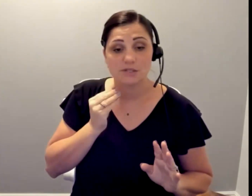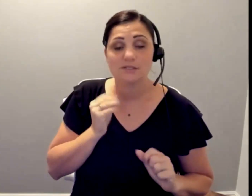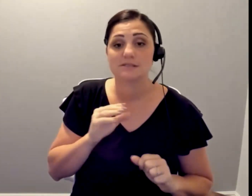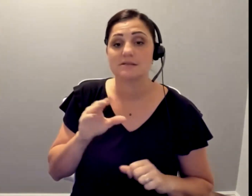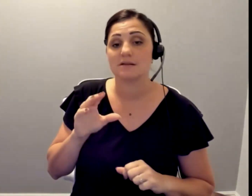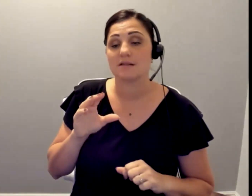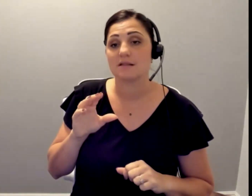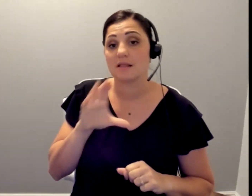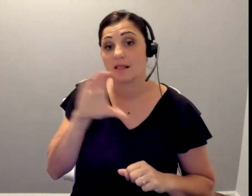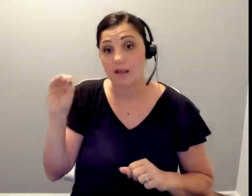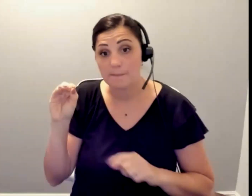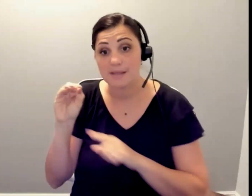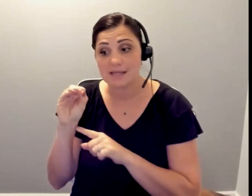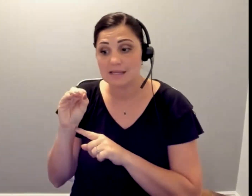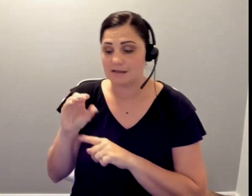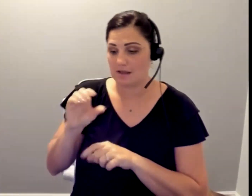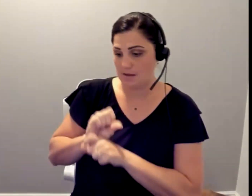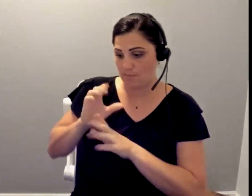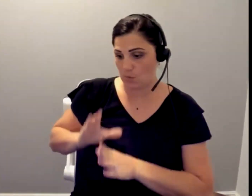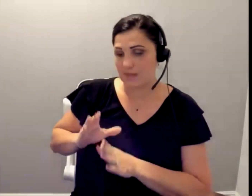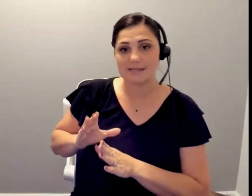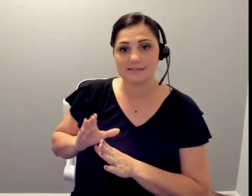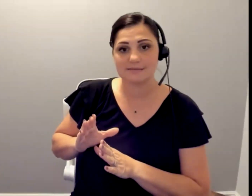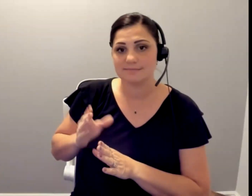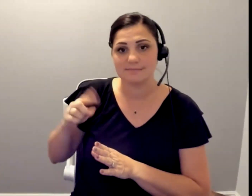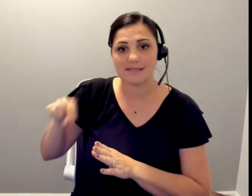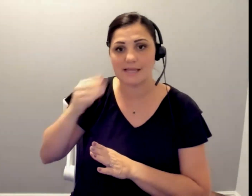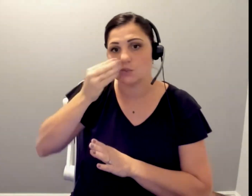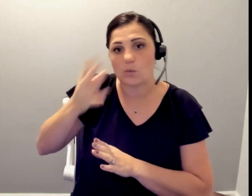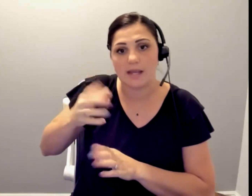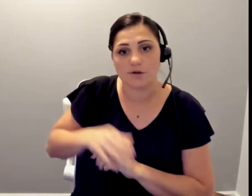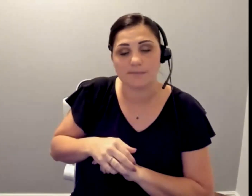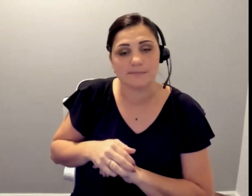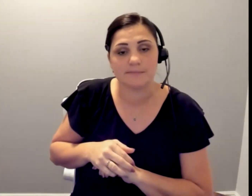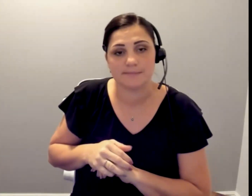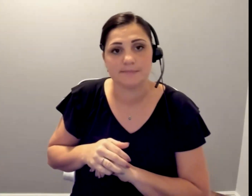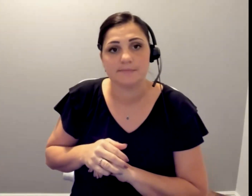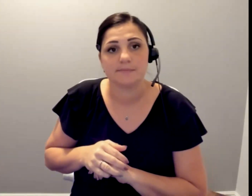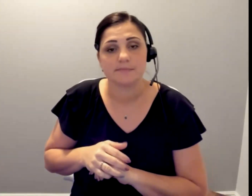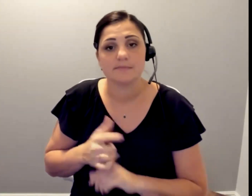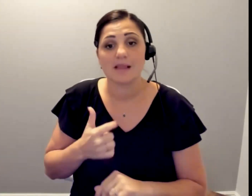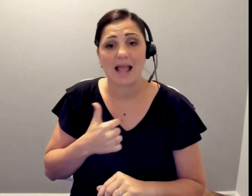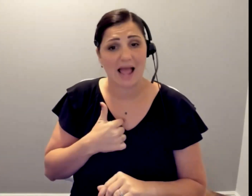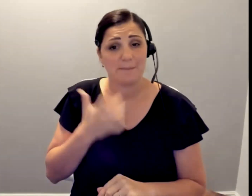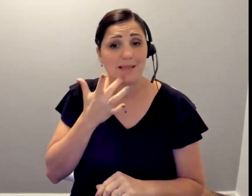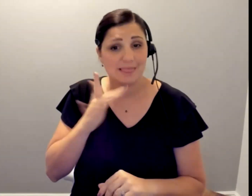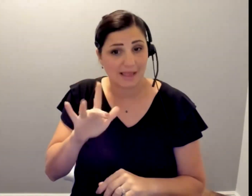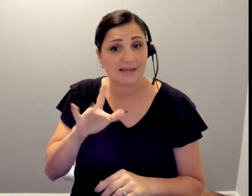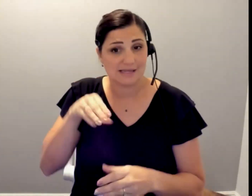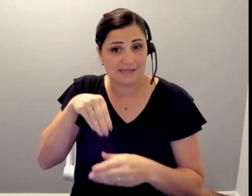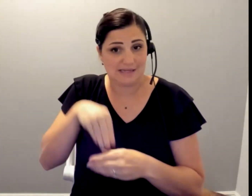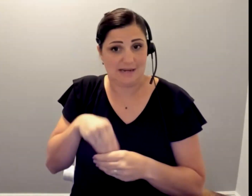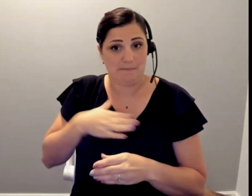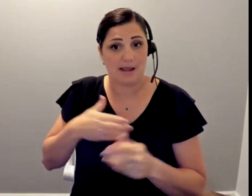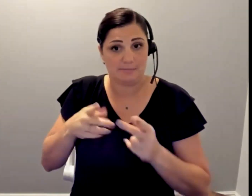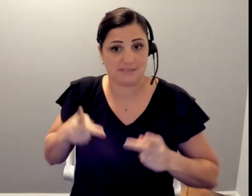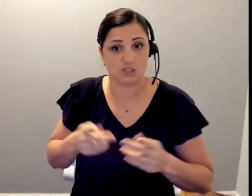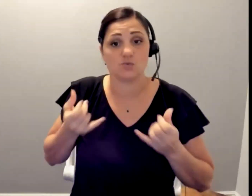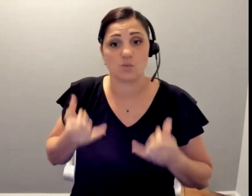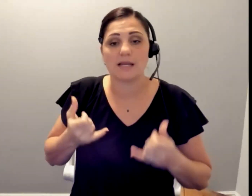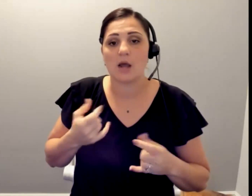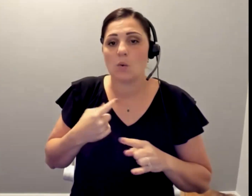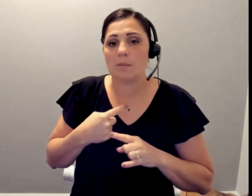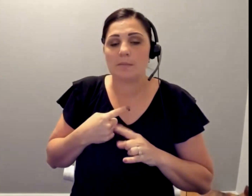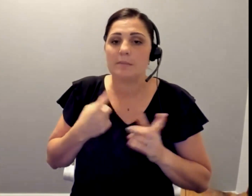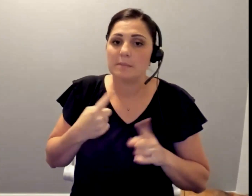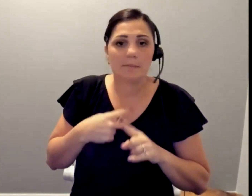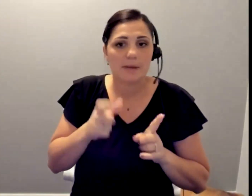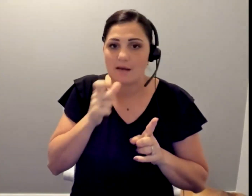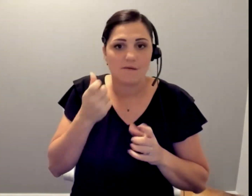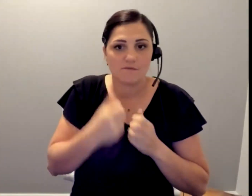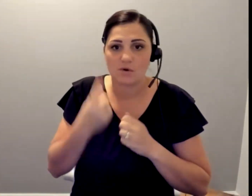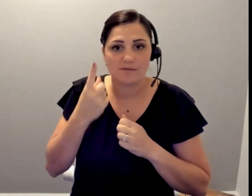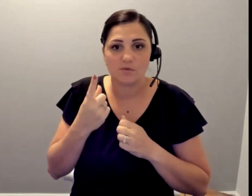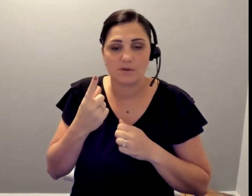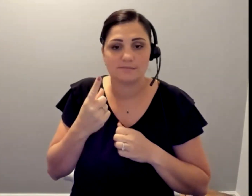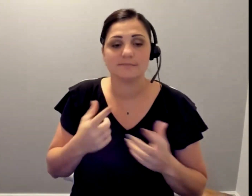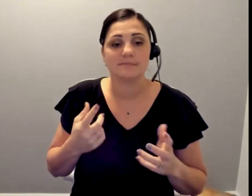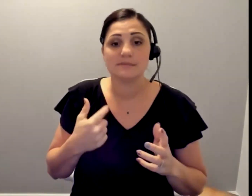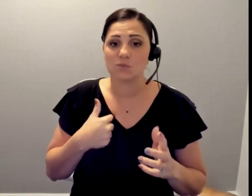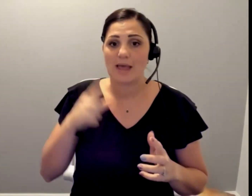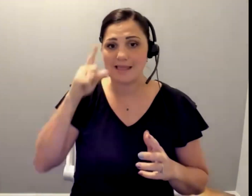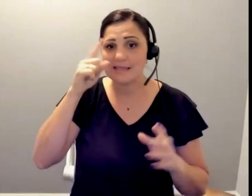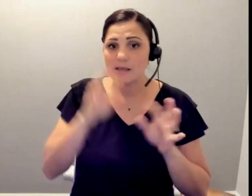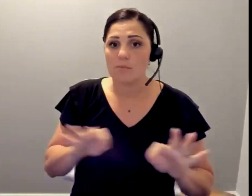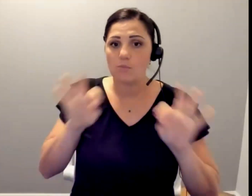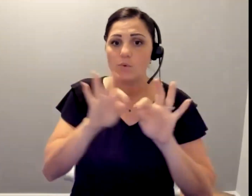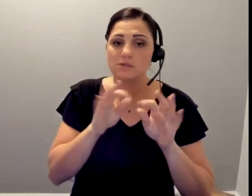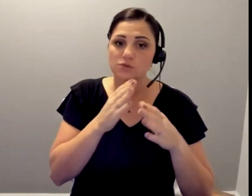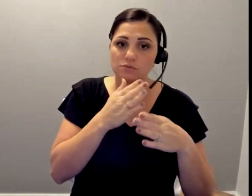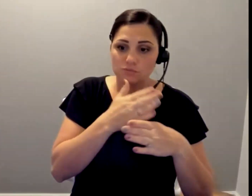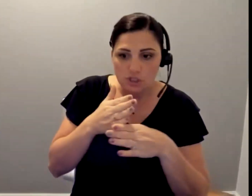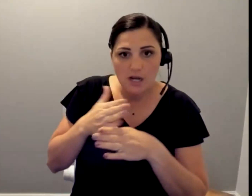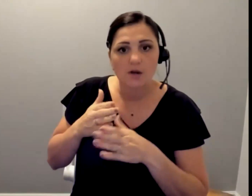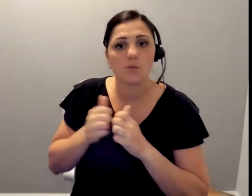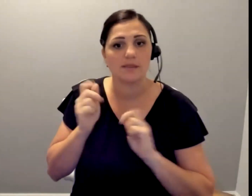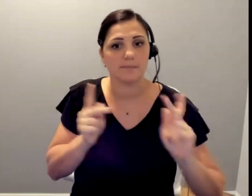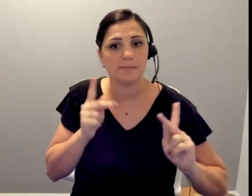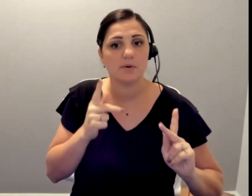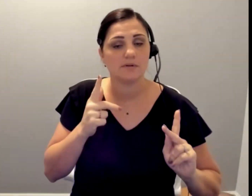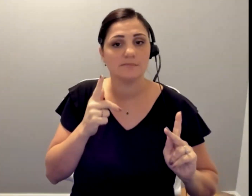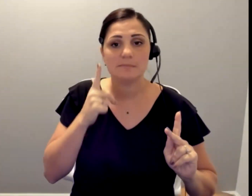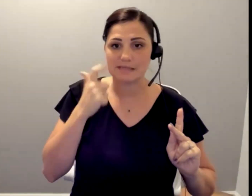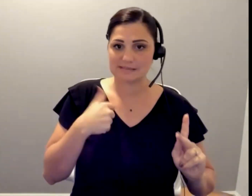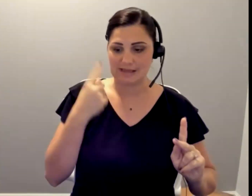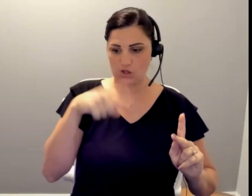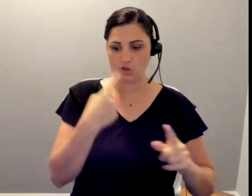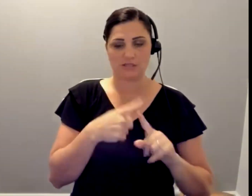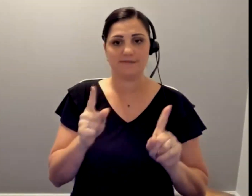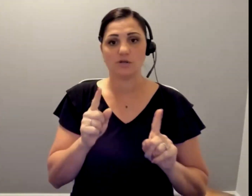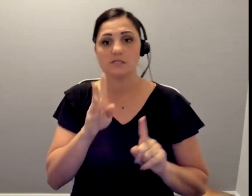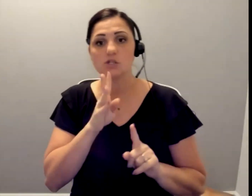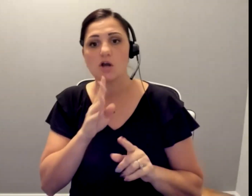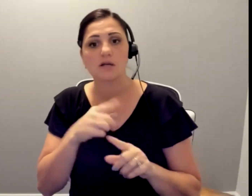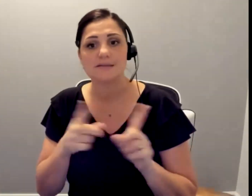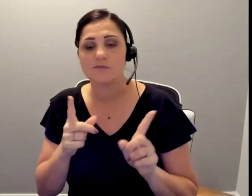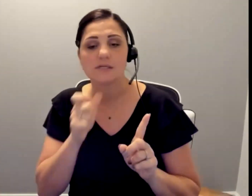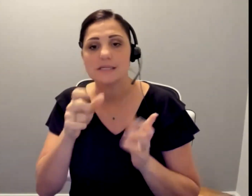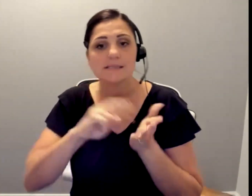out there -- and I'm just generalizing, many employers do not understand disabilities and I don't care what the disability is just because we have a disability does not mean that we are -- of doing things and my only wish is that employers of all businesses would fully understand